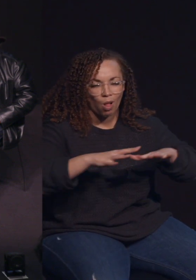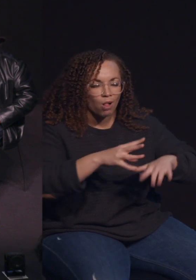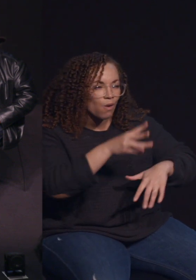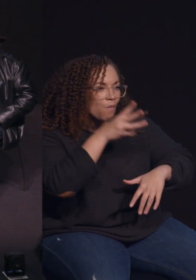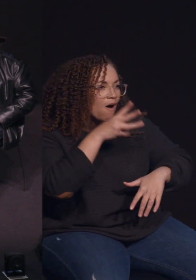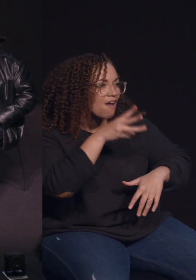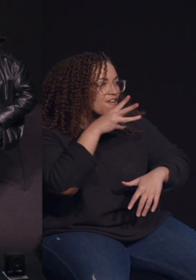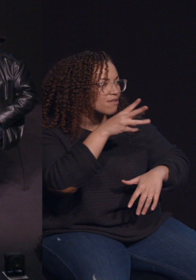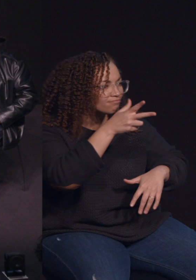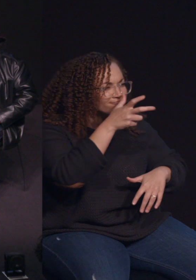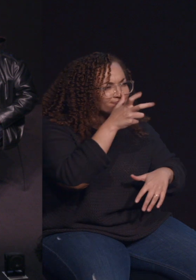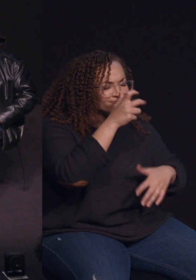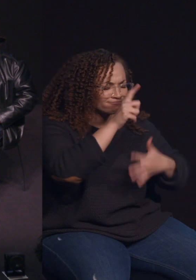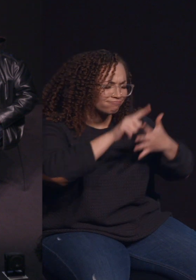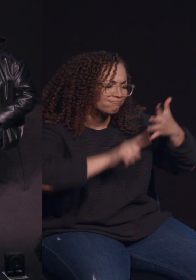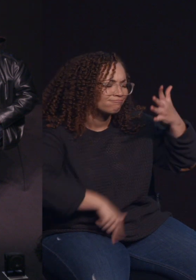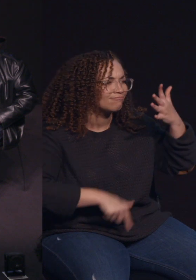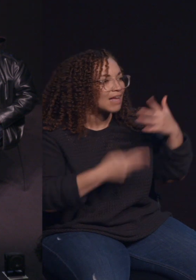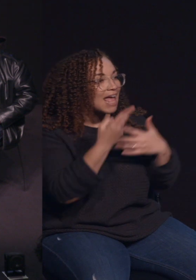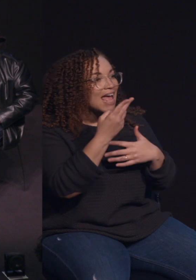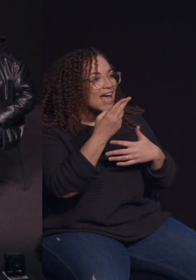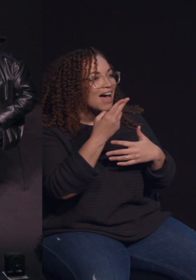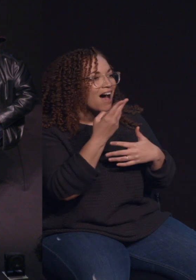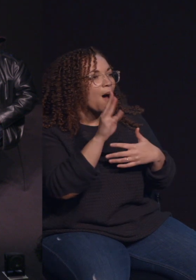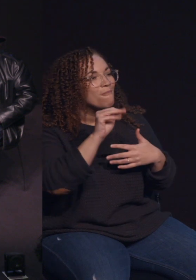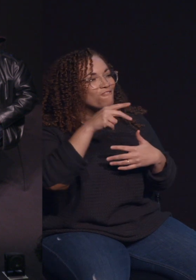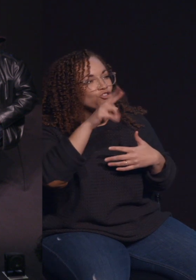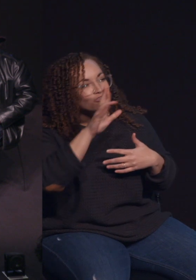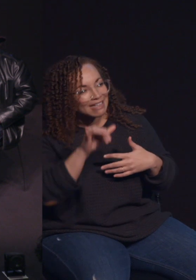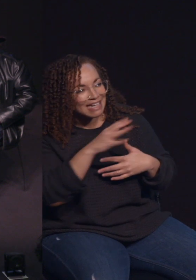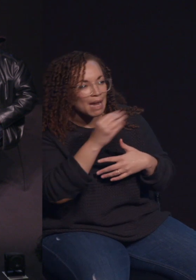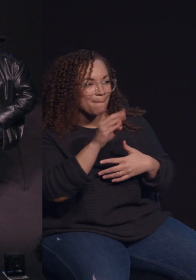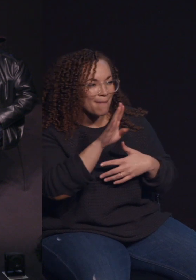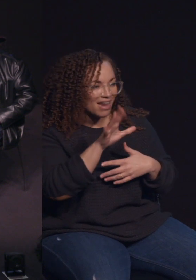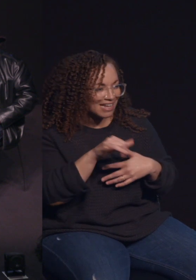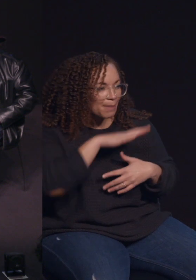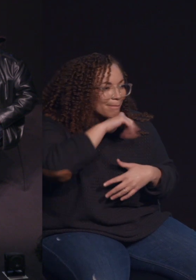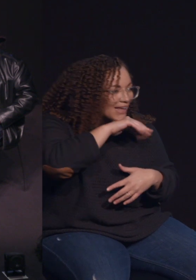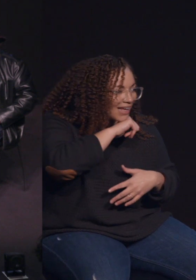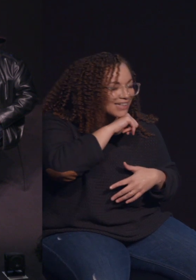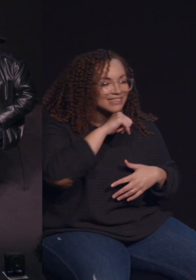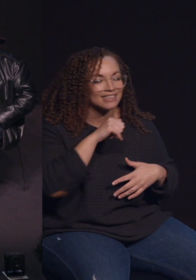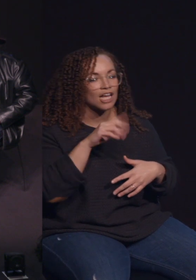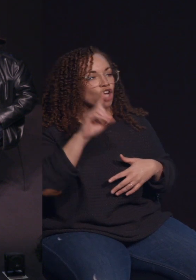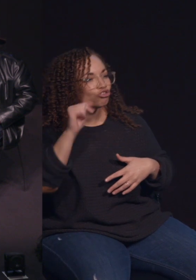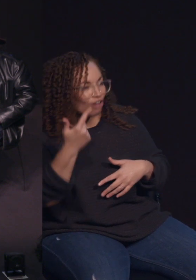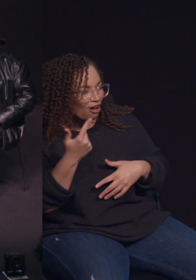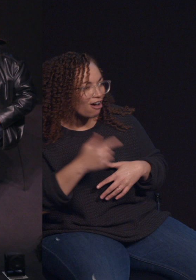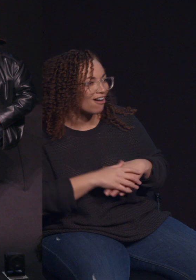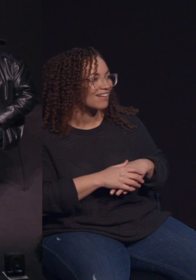Humphrey and Benny, the pigs; Pooty, the farm cat; Jackson Black, the dog; Lady Gray and Bebe;